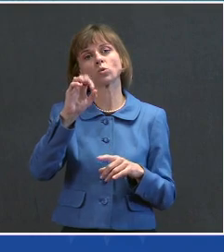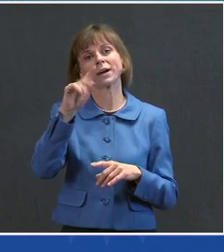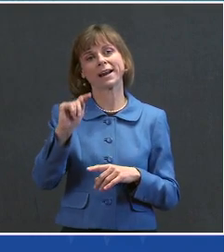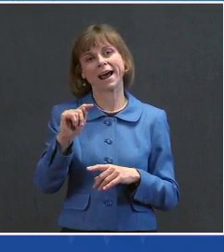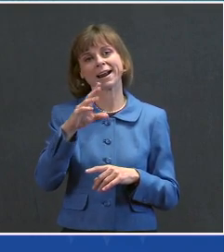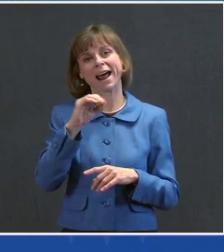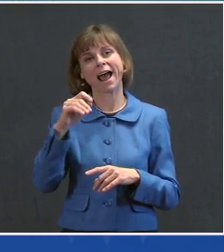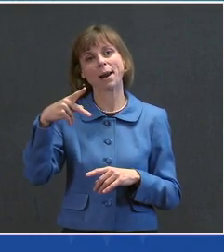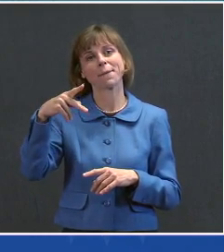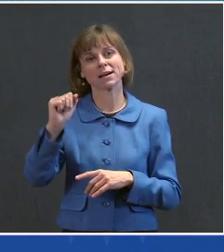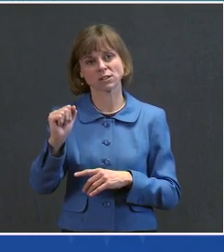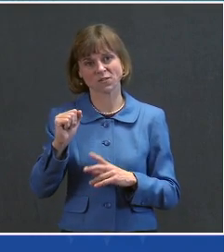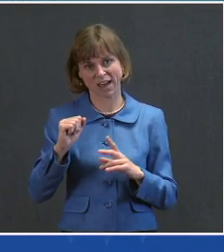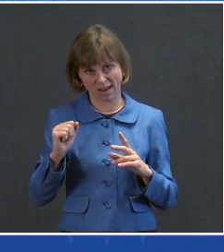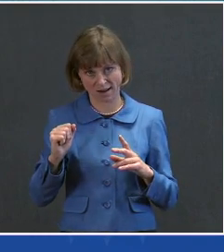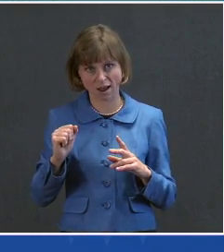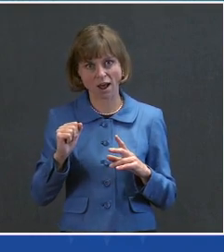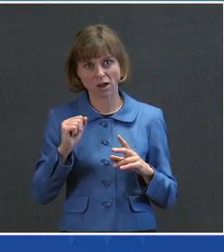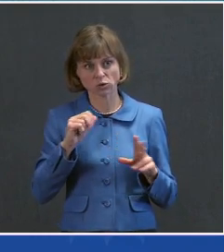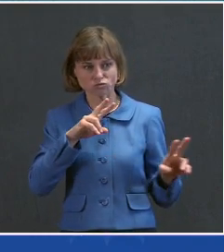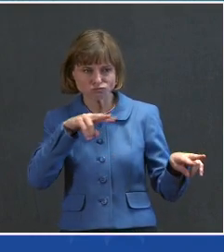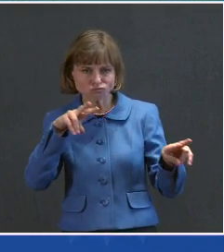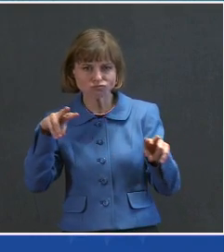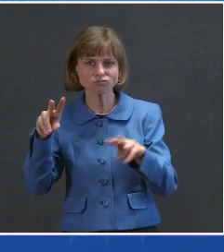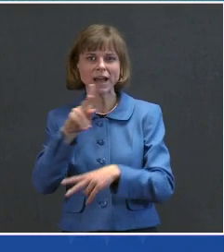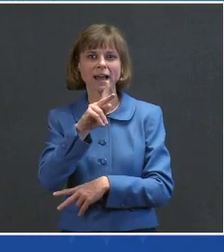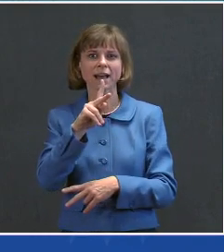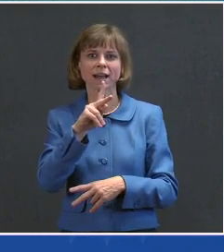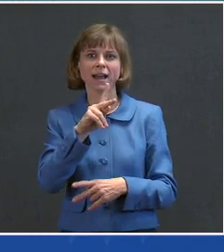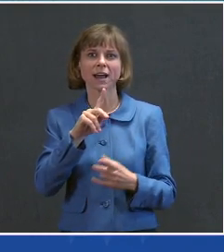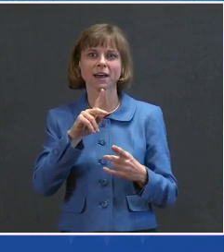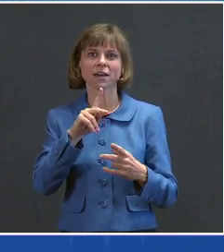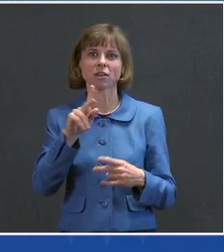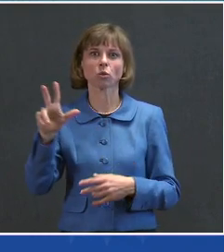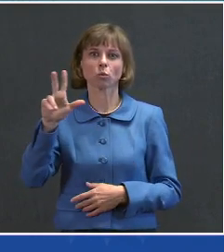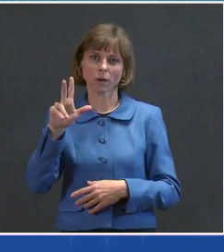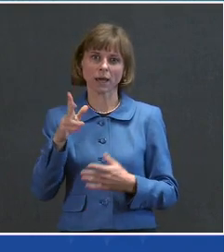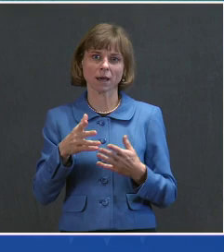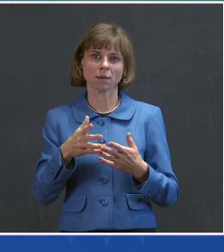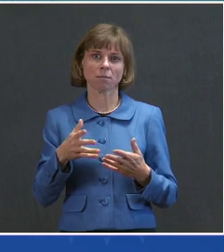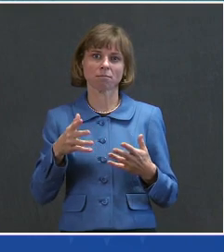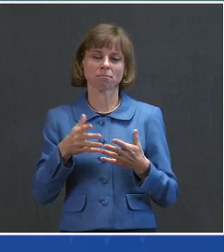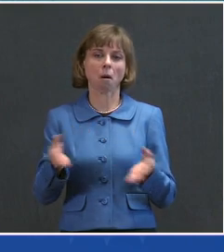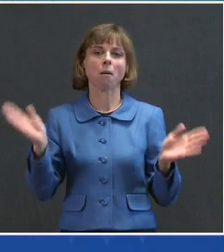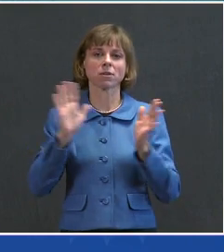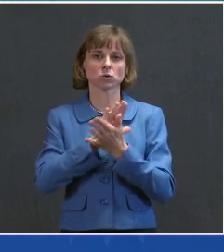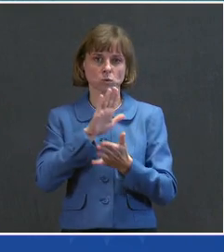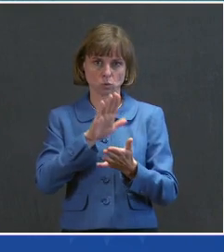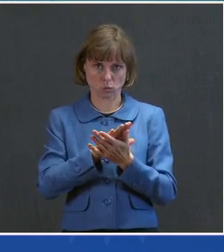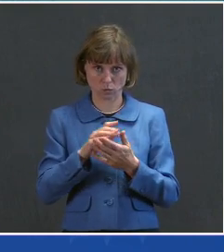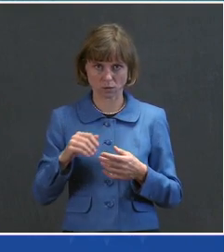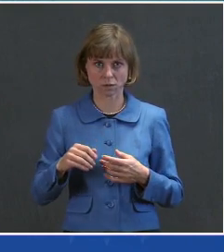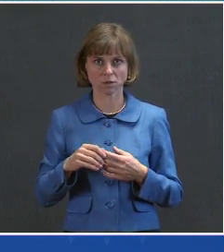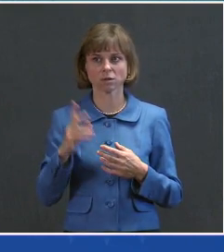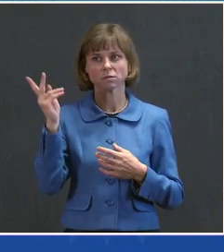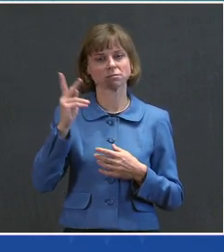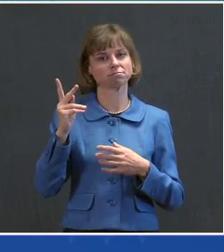to tour K-through-8 public schools that are open for in-person learning. So as Mary asked about earlier, they're both lifelong educators.